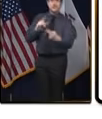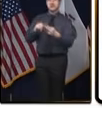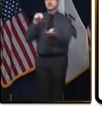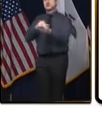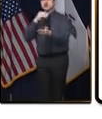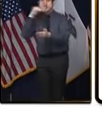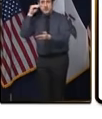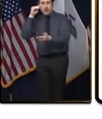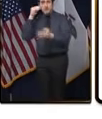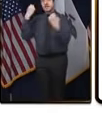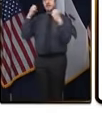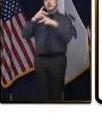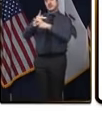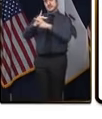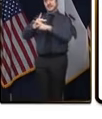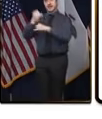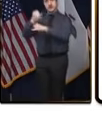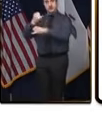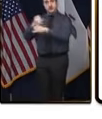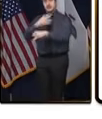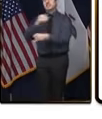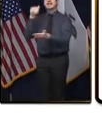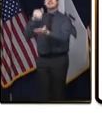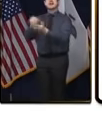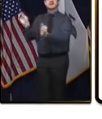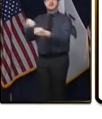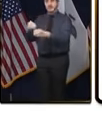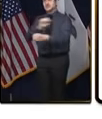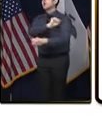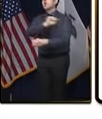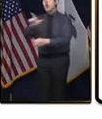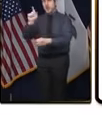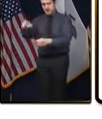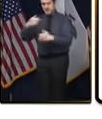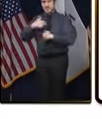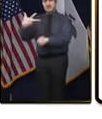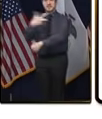settings such as hospitals